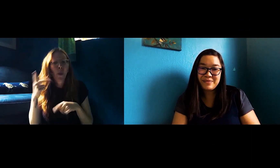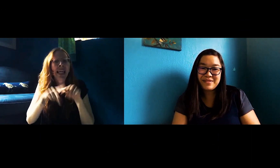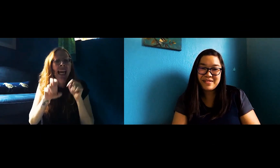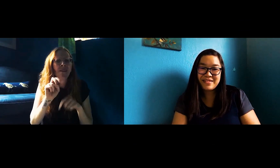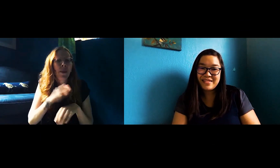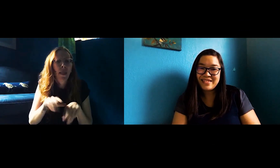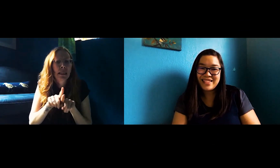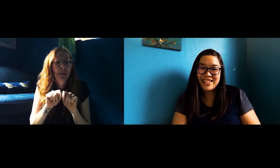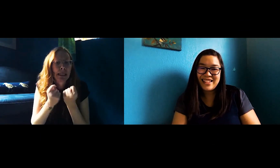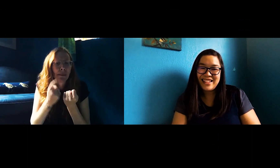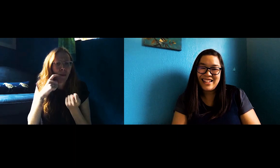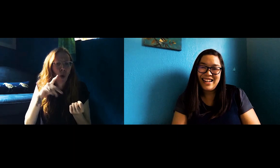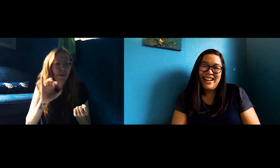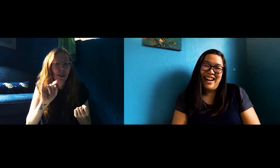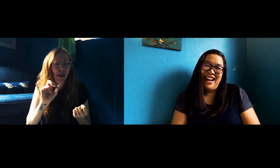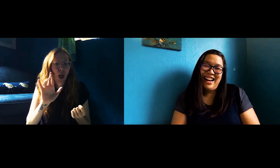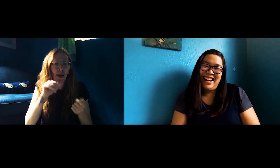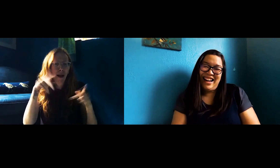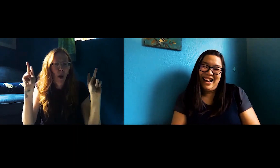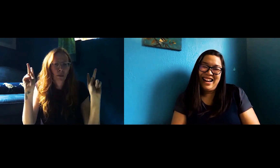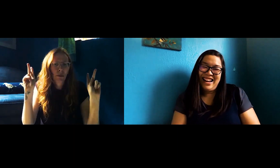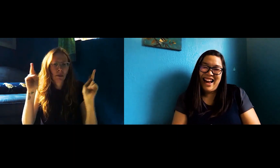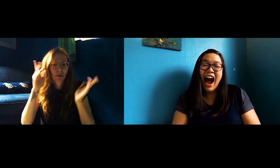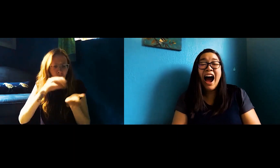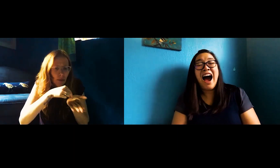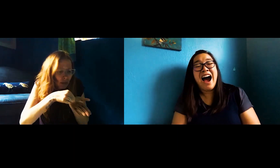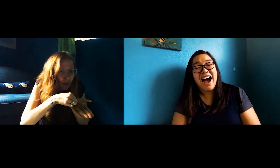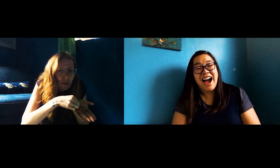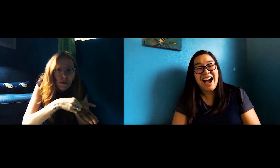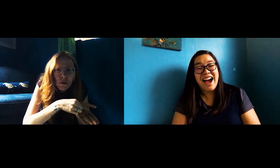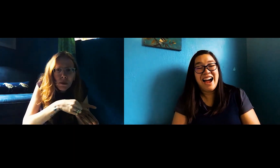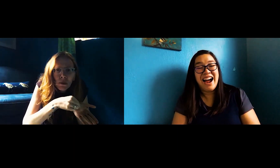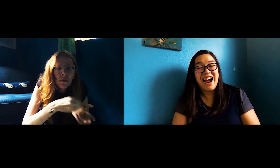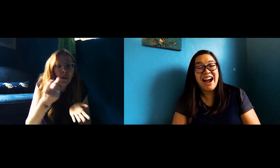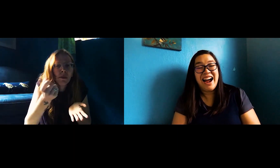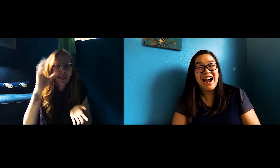together when we were kids, and we're - we're so good with each other. We don't even have to speak our mind. We could just look at each other like - We're not allowed to be on the same team